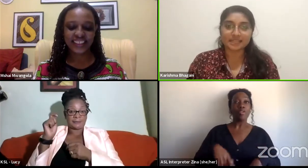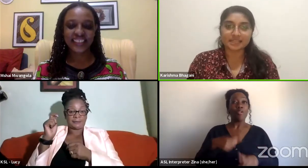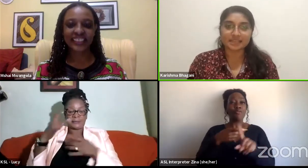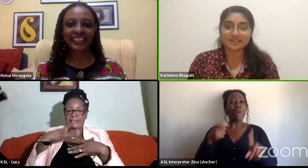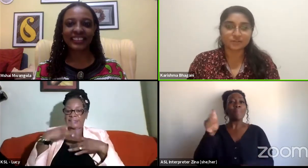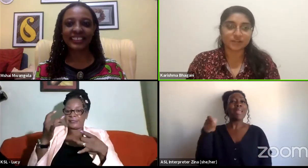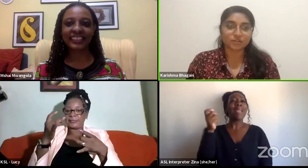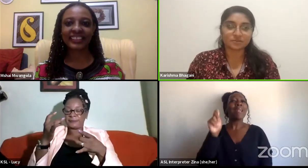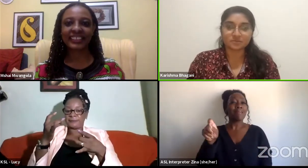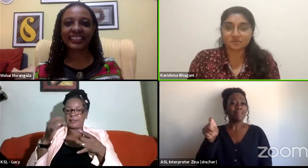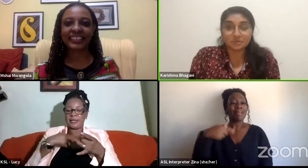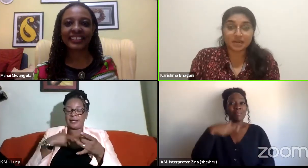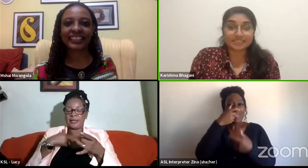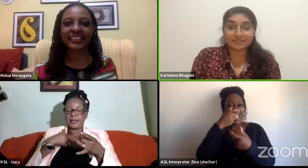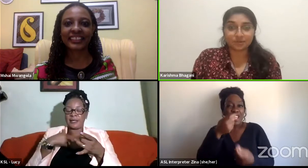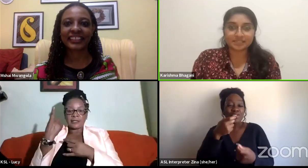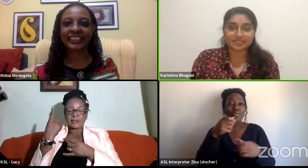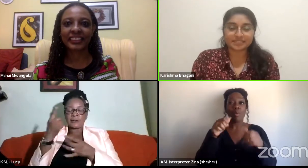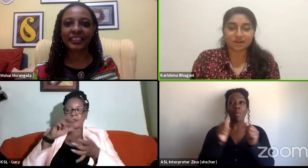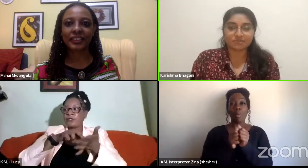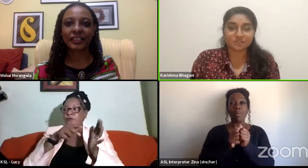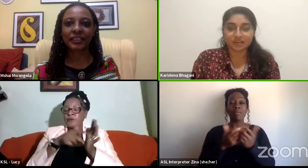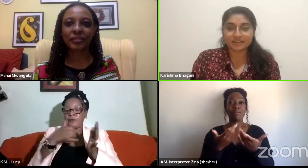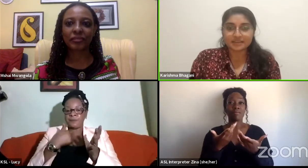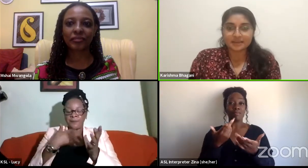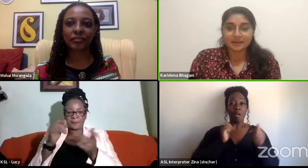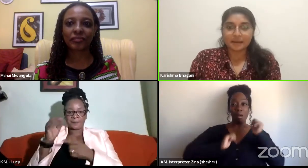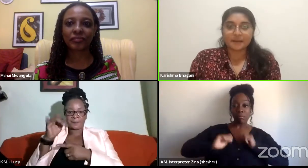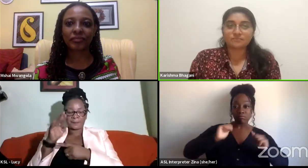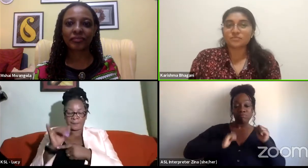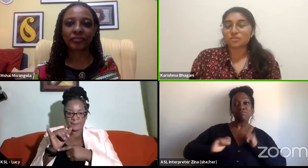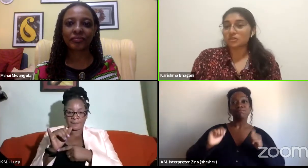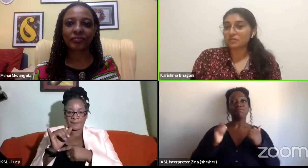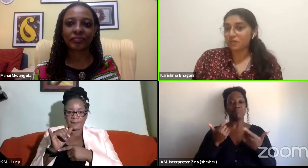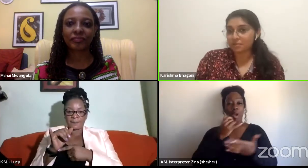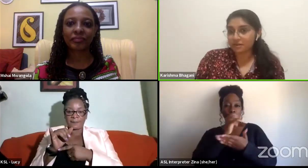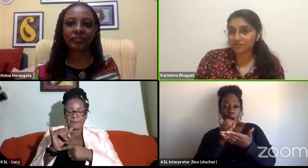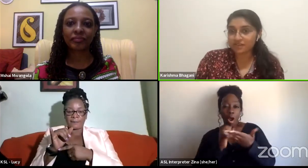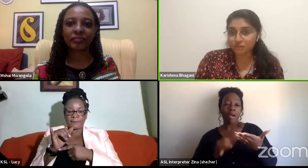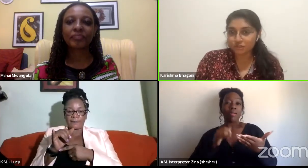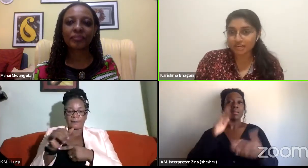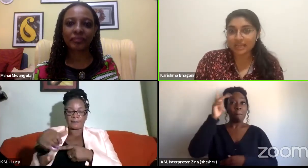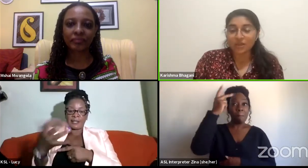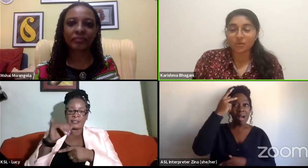and the intersection between arts and politics in our region. Just to give you a little bit of history,